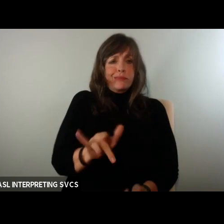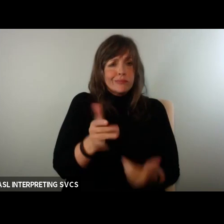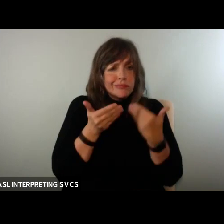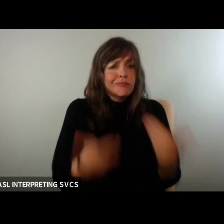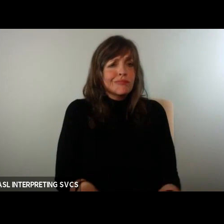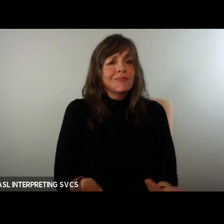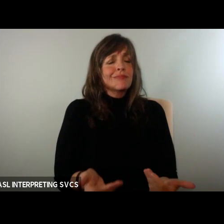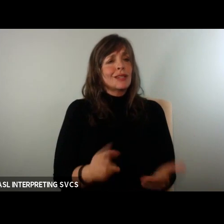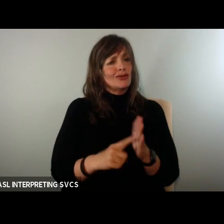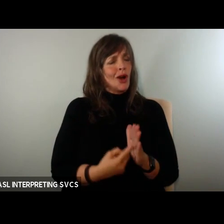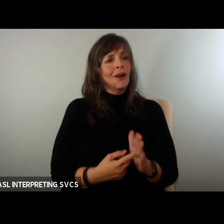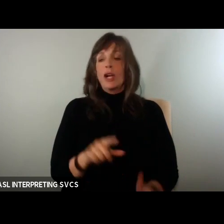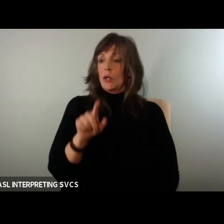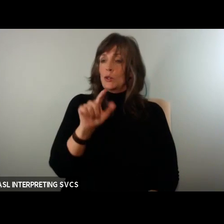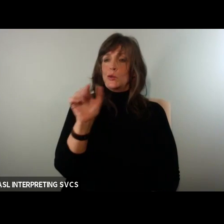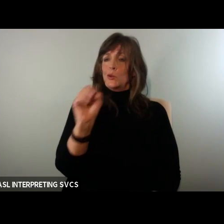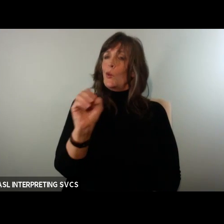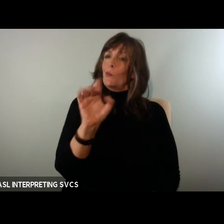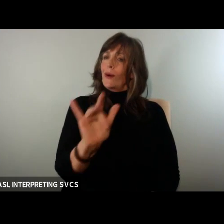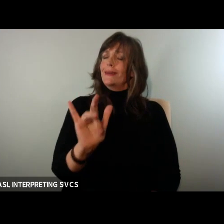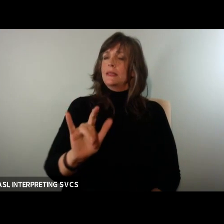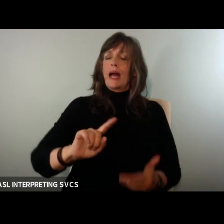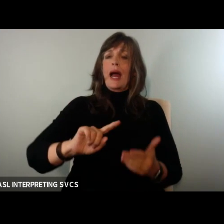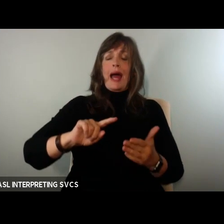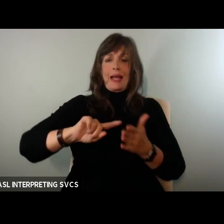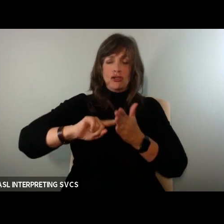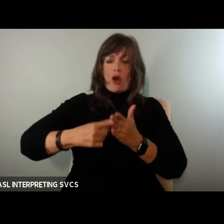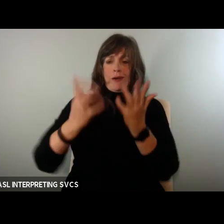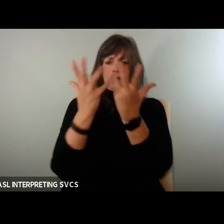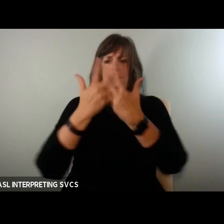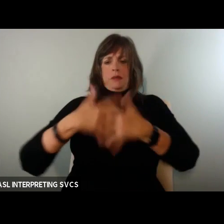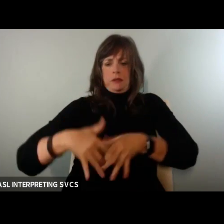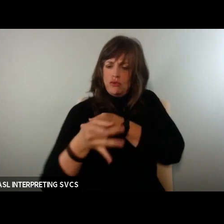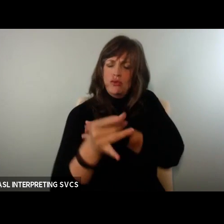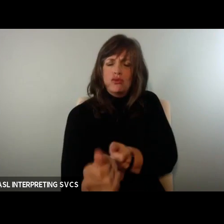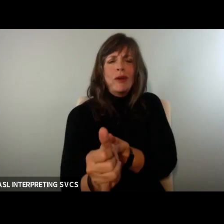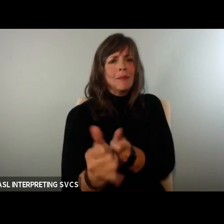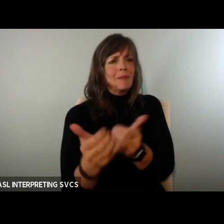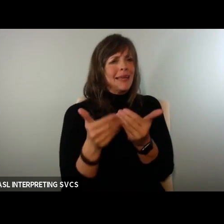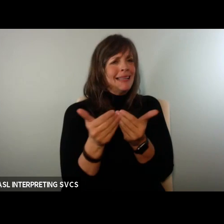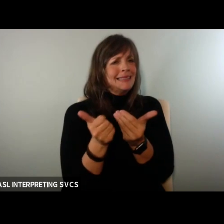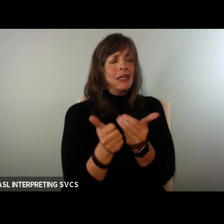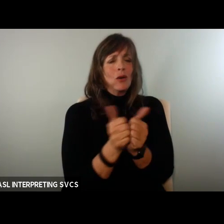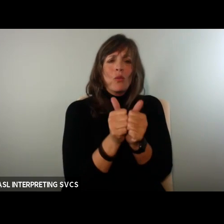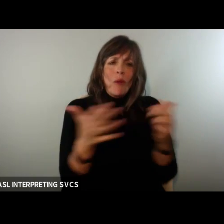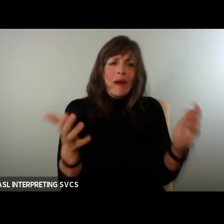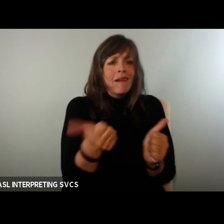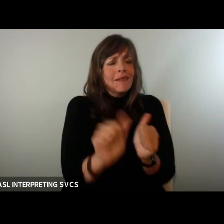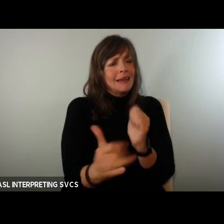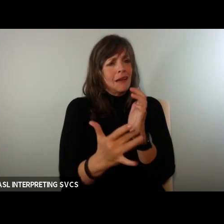and expect a synchronous session like this one to stream seamlessly. It inevitably requires some or many of the collaborators